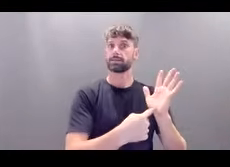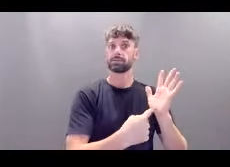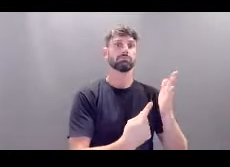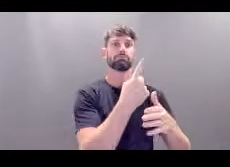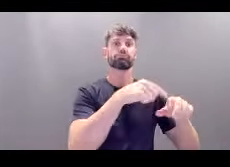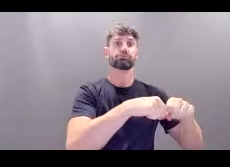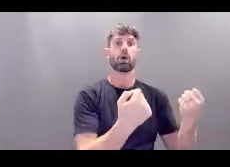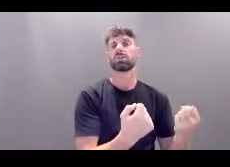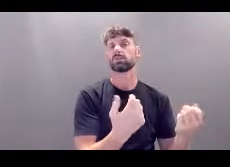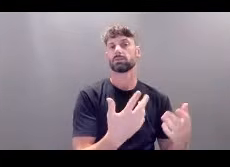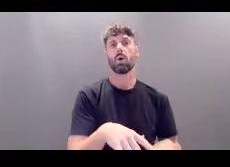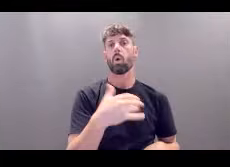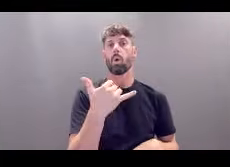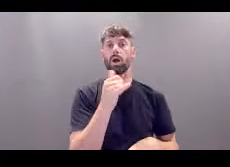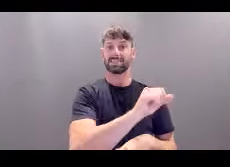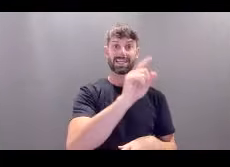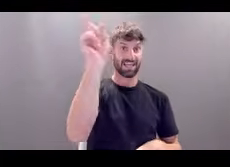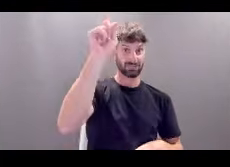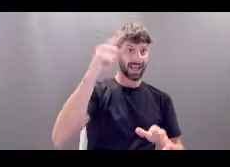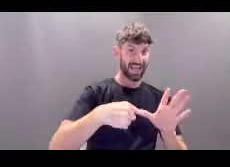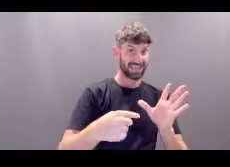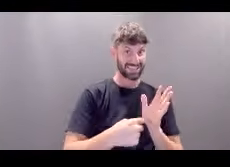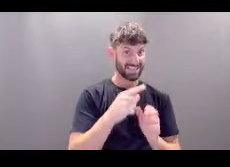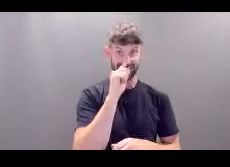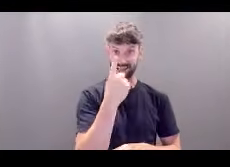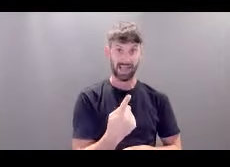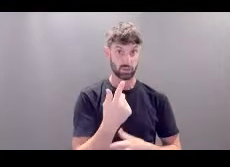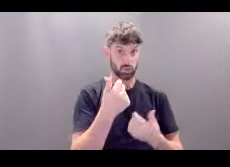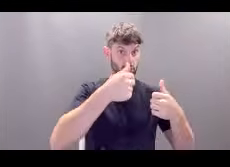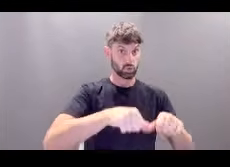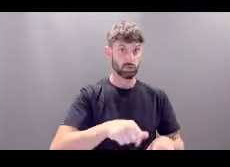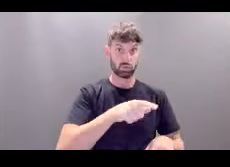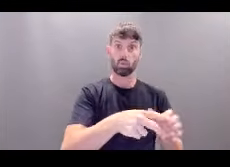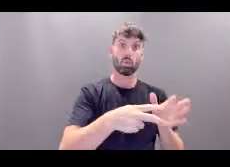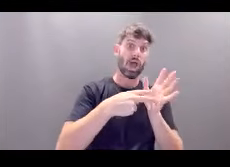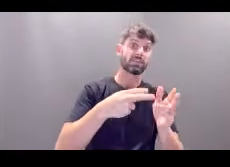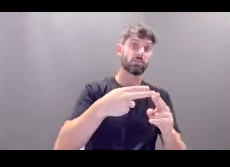can't use their current AT anymore, they're waiting for their new item to arrive,